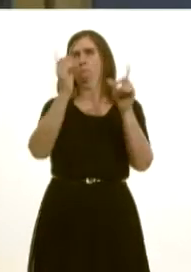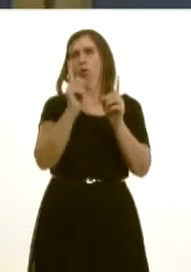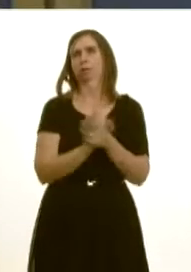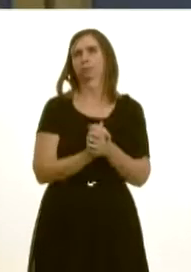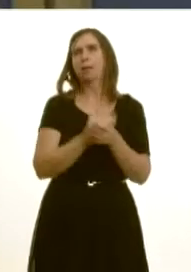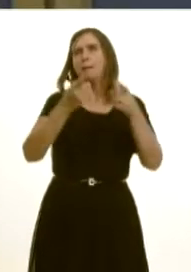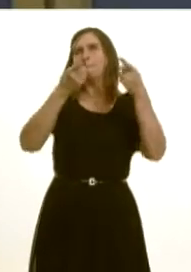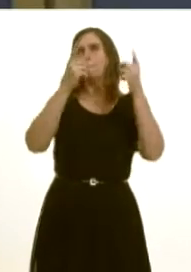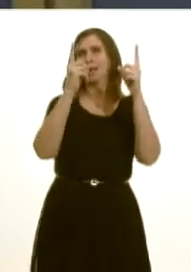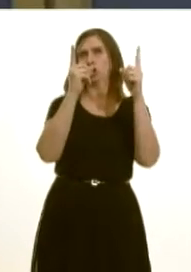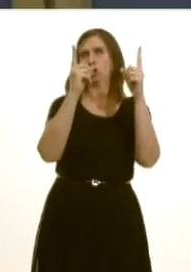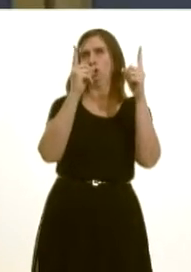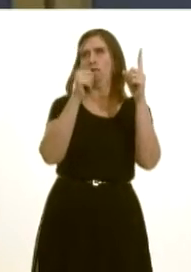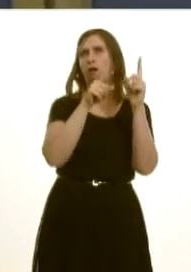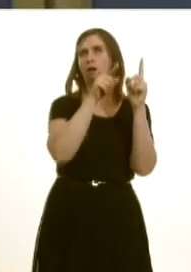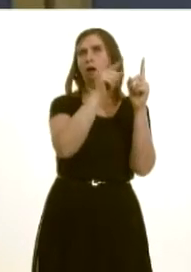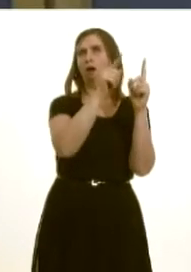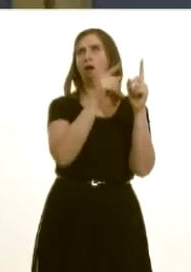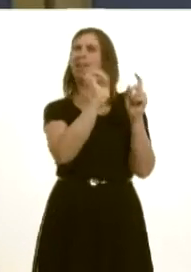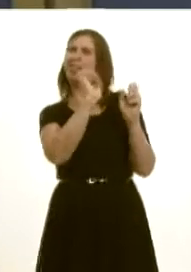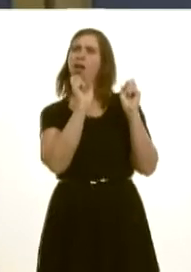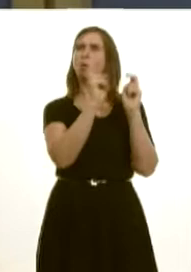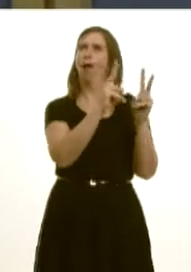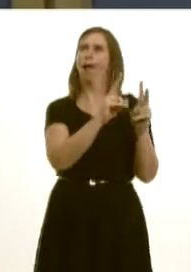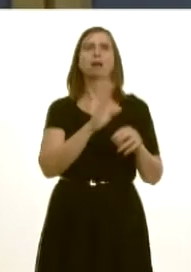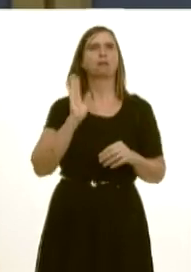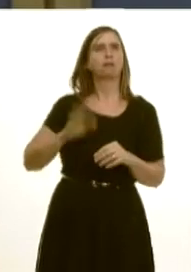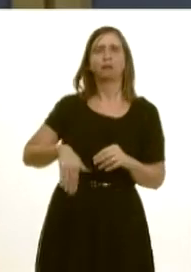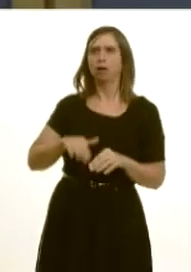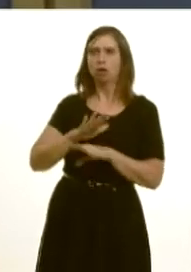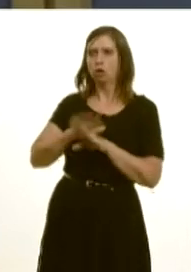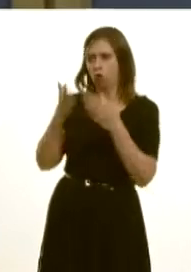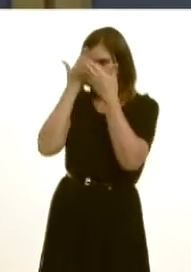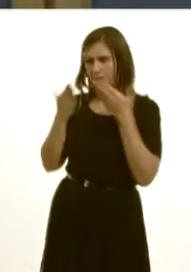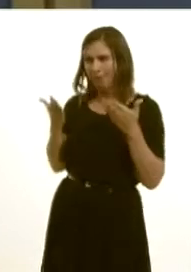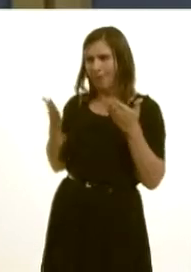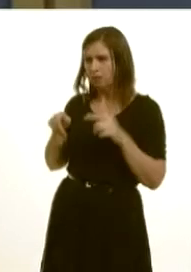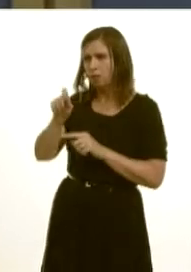the role of whistleblowers who seek to speak out in order to improve services?